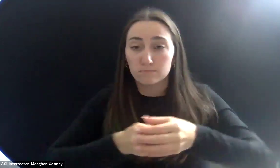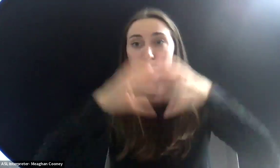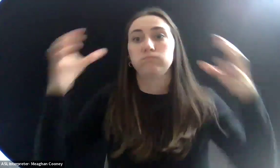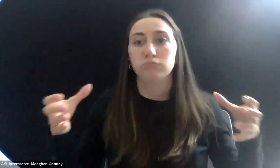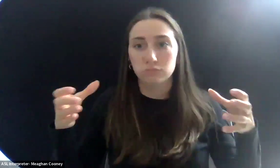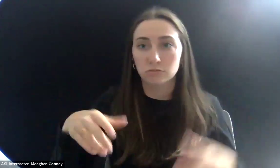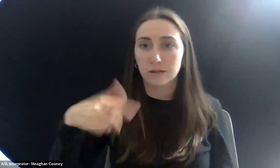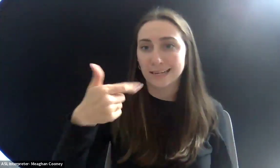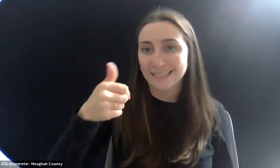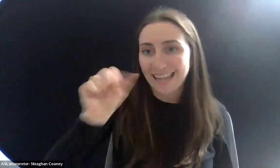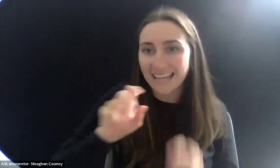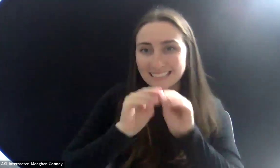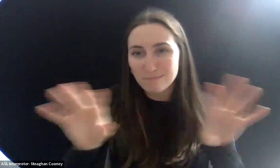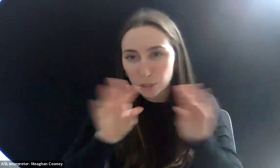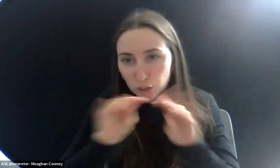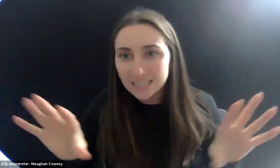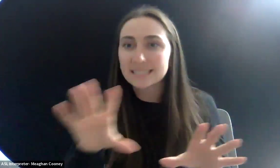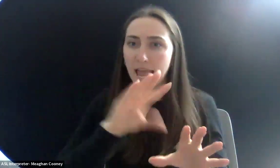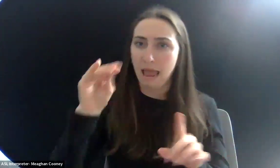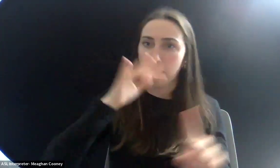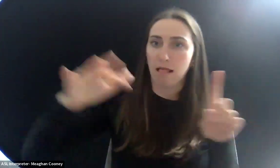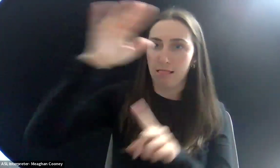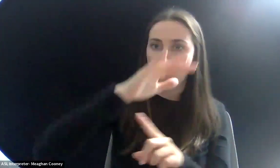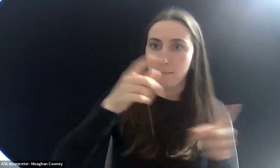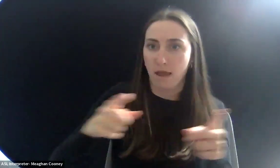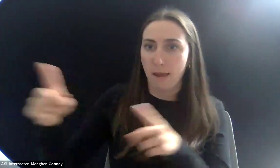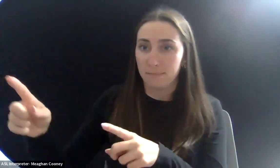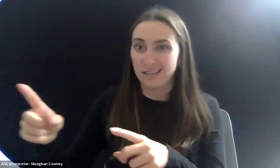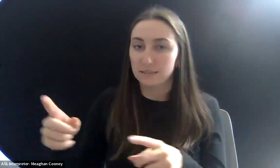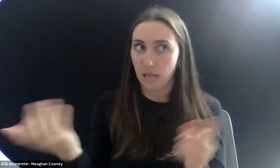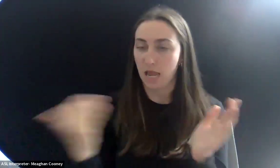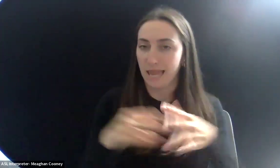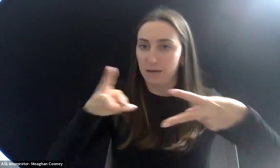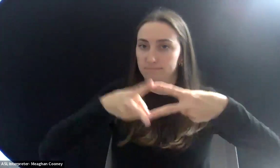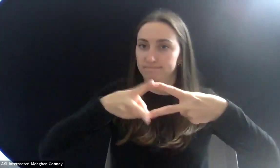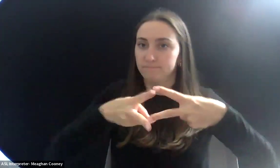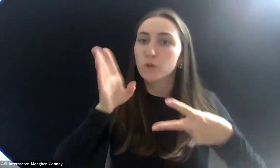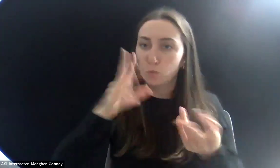future climate conditions, which are the two topics for discussion today. Next slide.